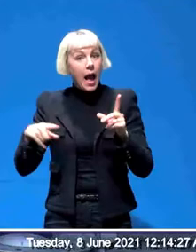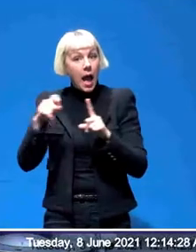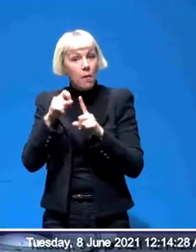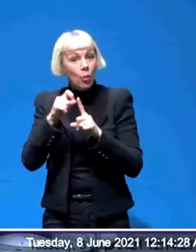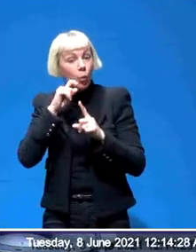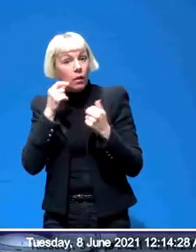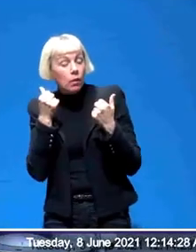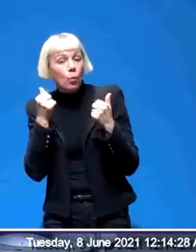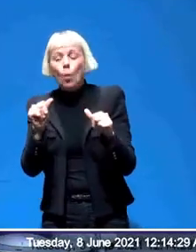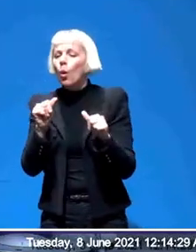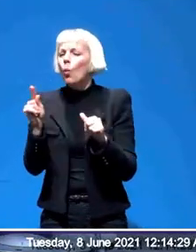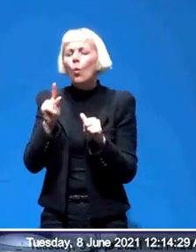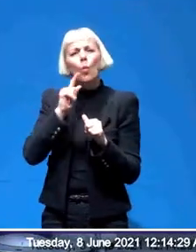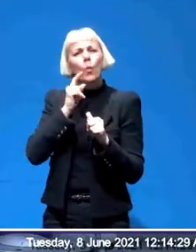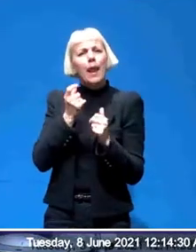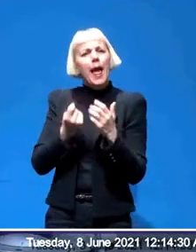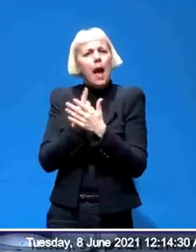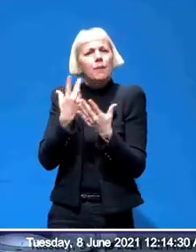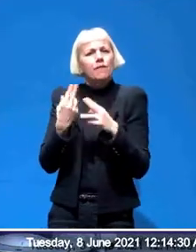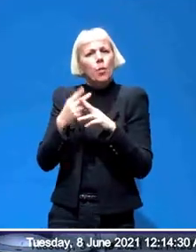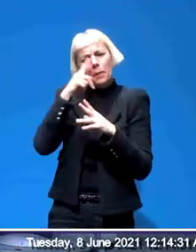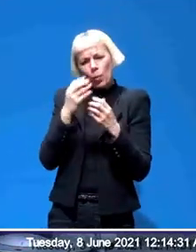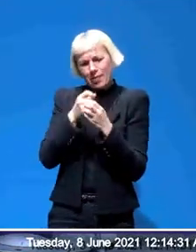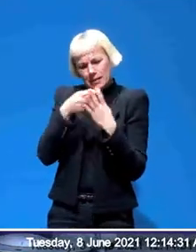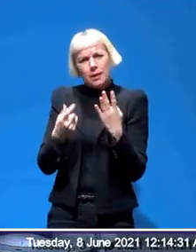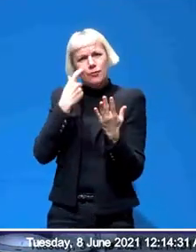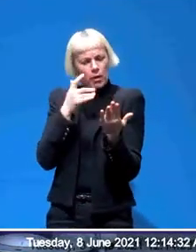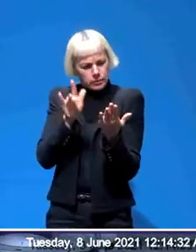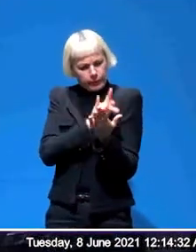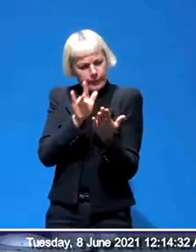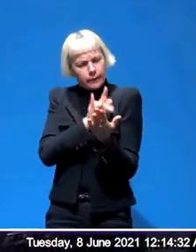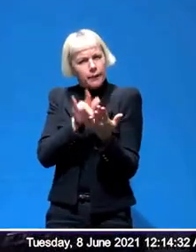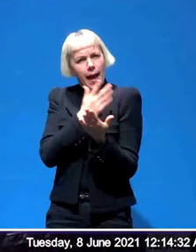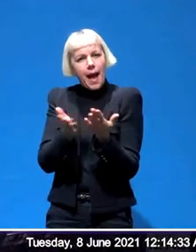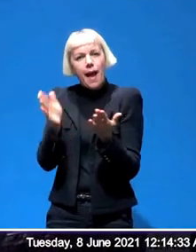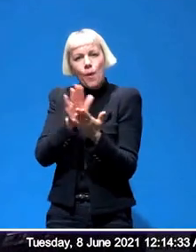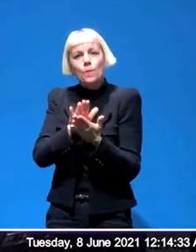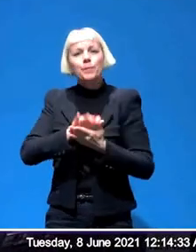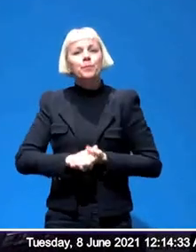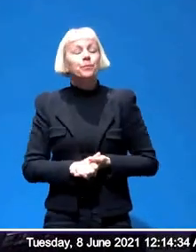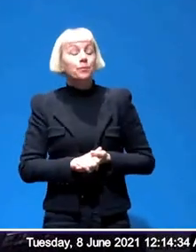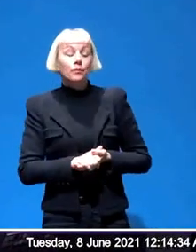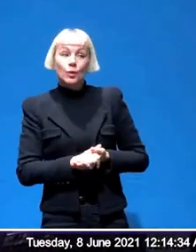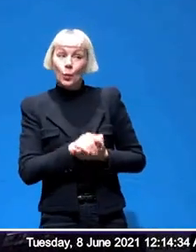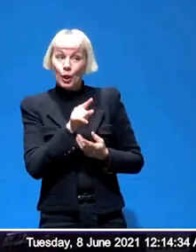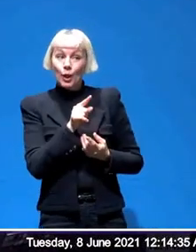experience of people with disability using the app? Well, you saw me shortly after I had seen